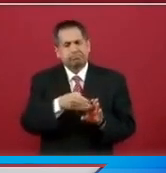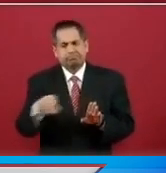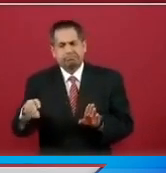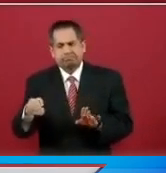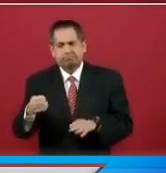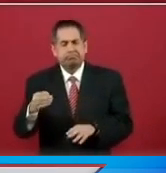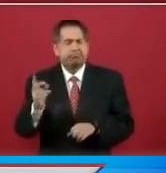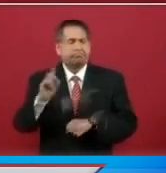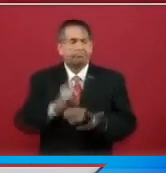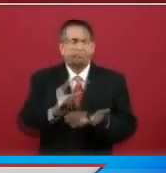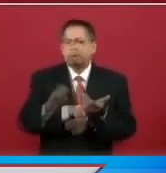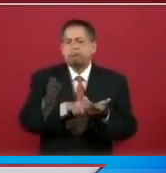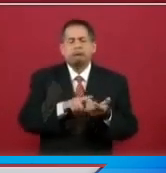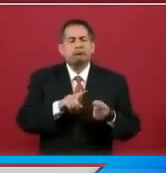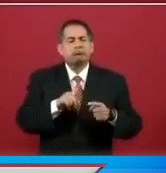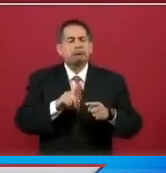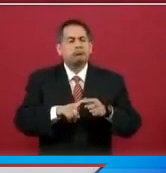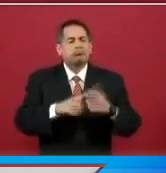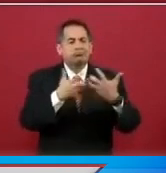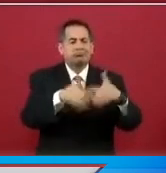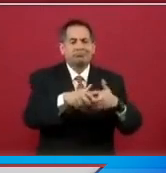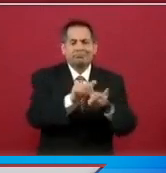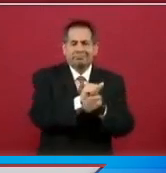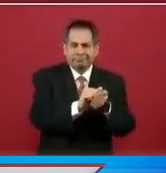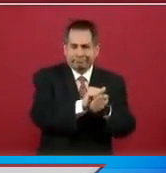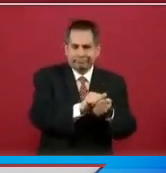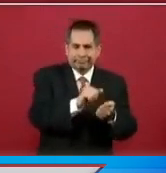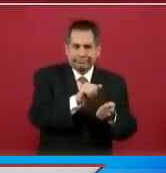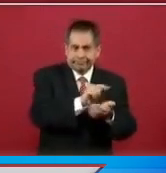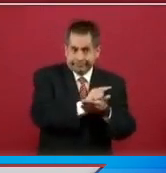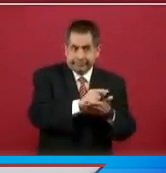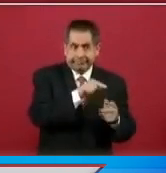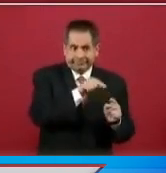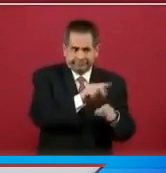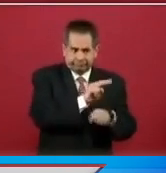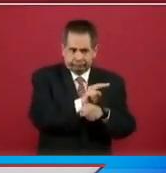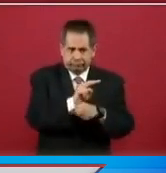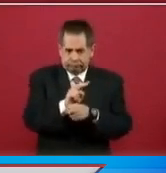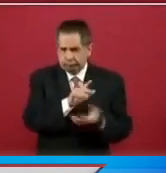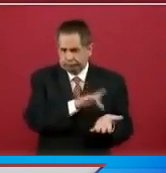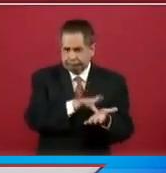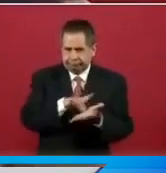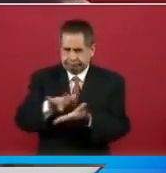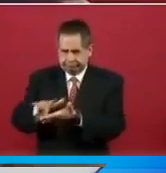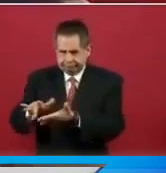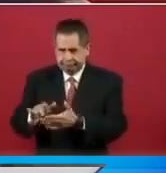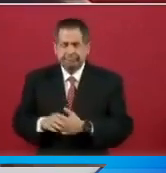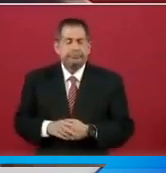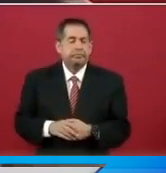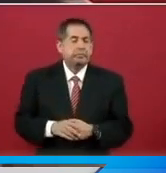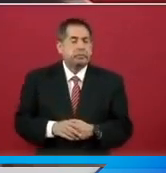the surveillance of Pemex's strategic facilities surveillance in refineries ports and oil platforms